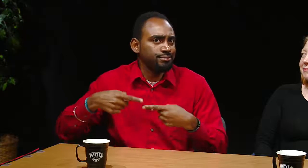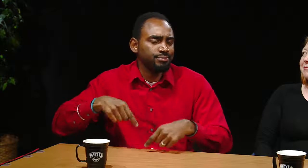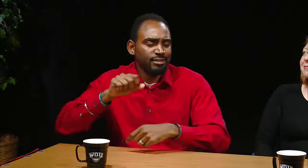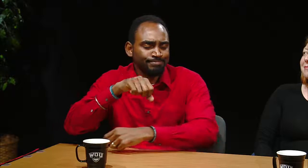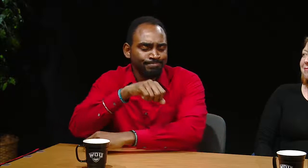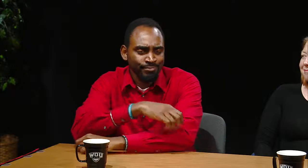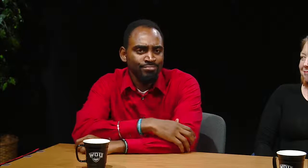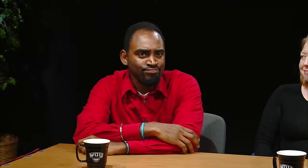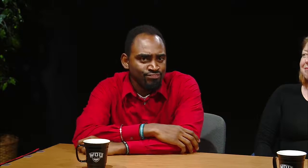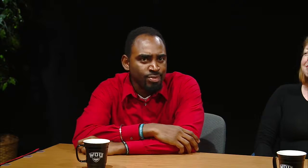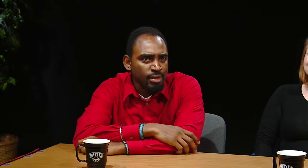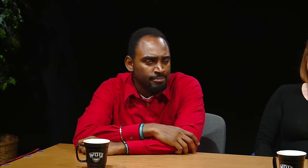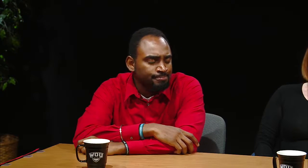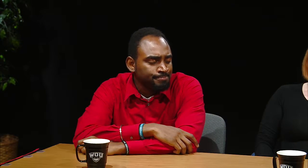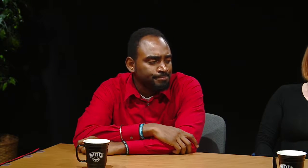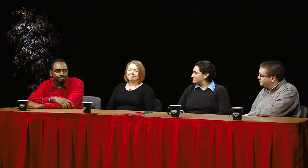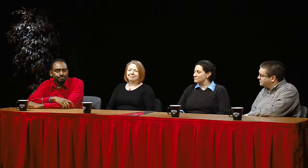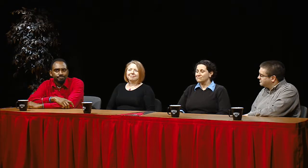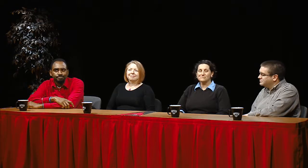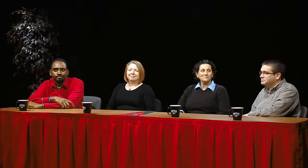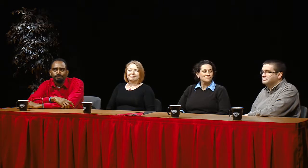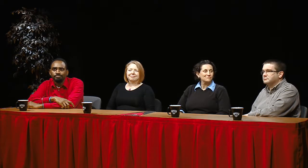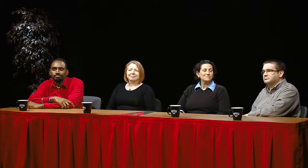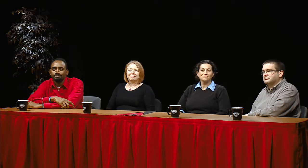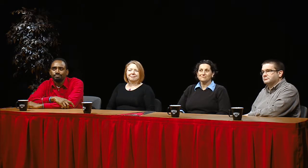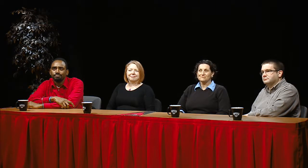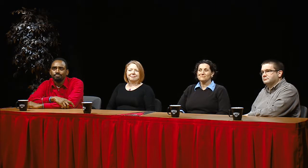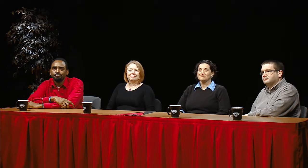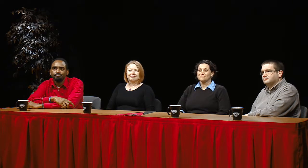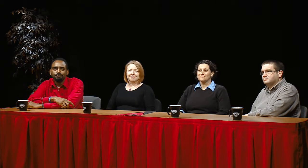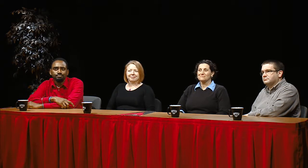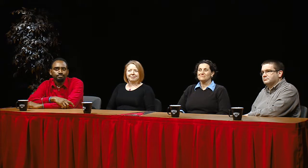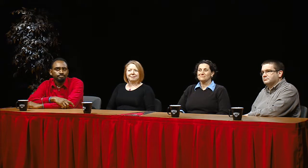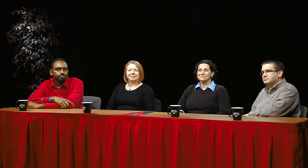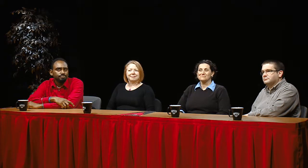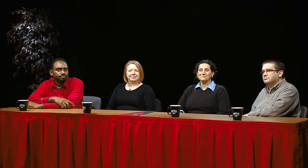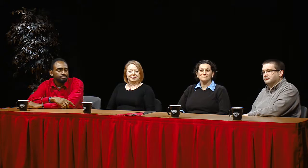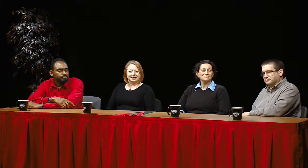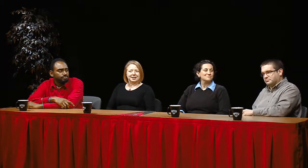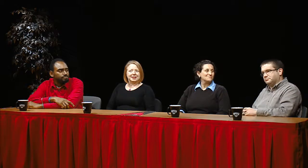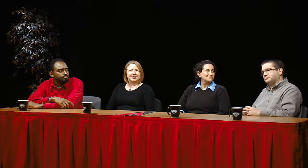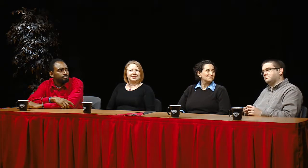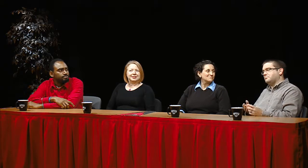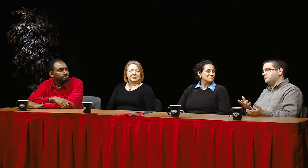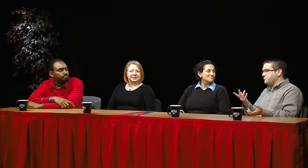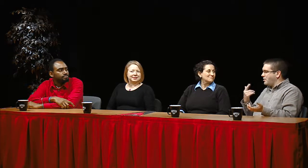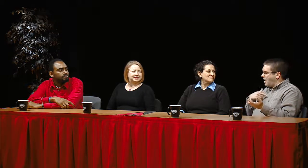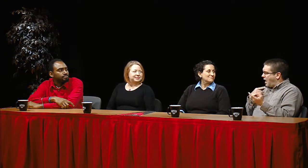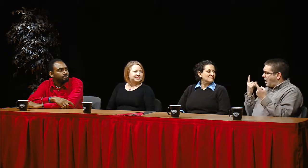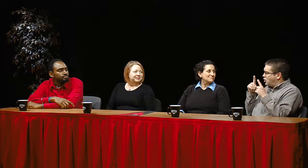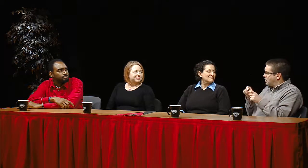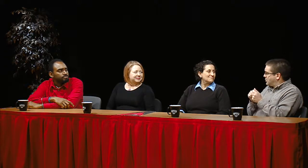and because there was so much feeling and emotion in the sound that I was captioning, has just -- it's just buried inside of me.